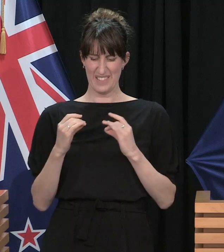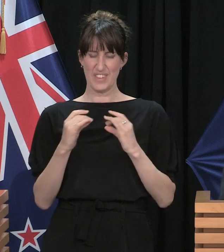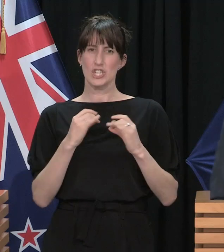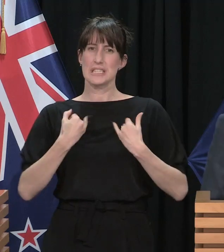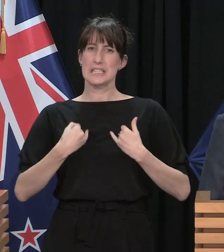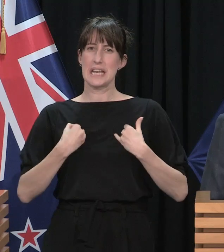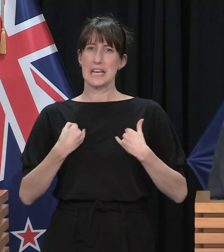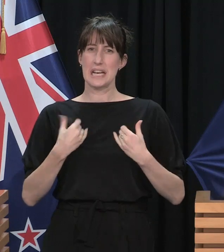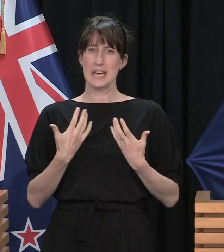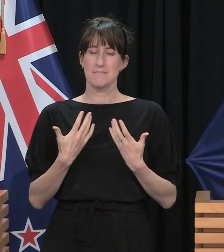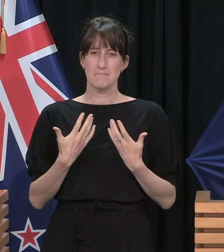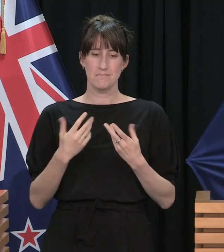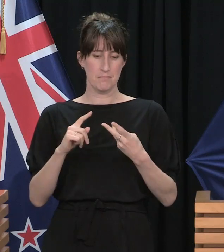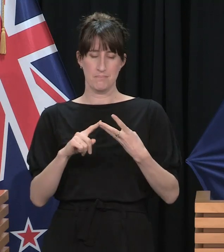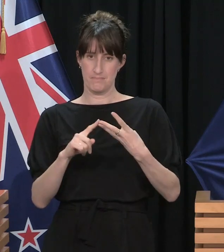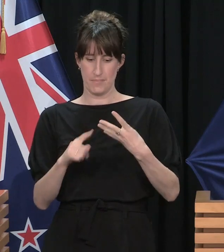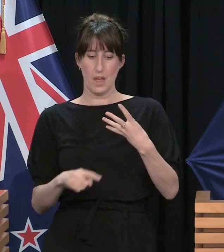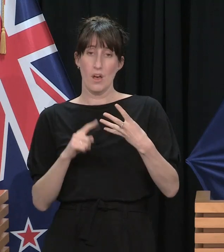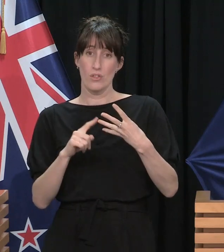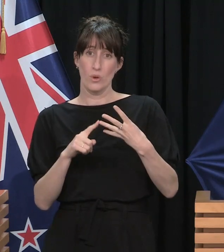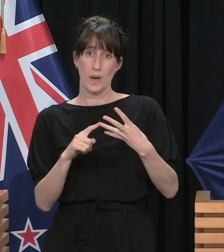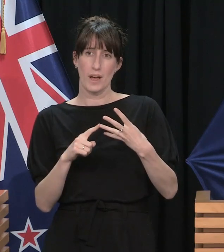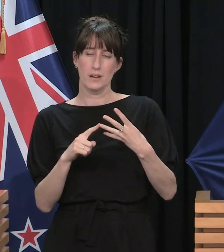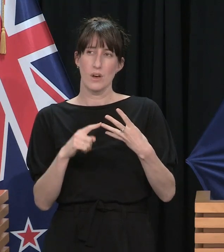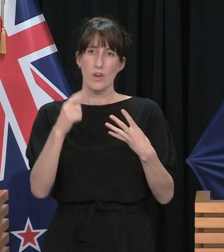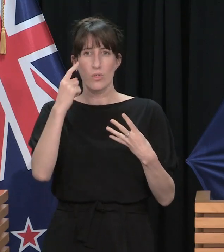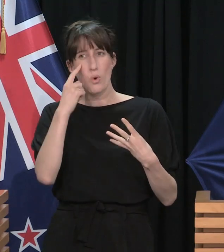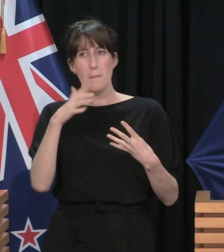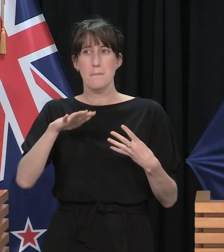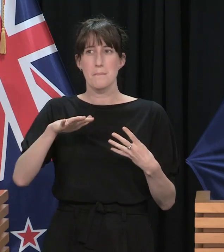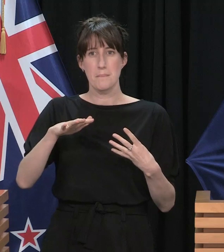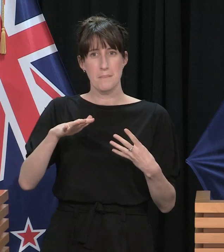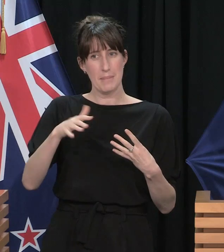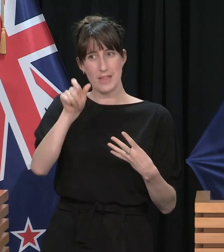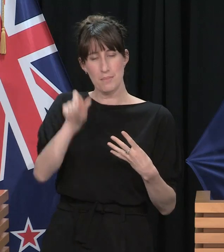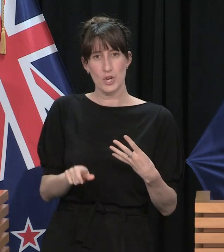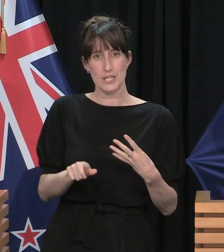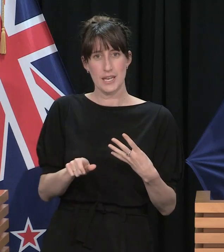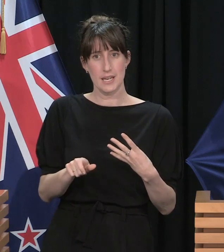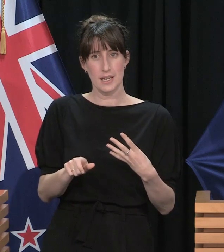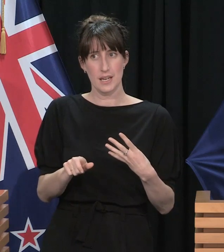returned a positive result - and we have seen those here before and they have been widely described